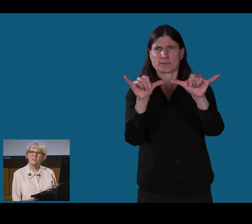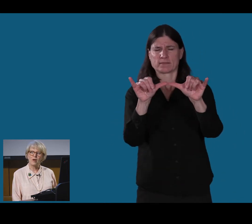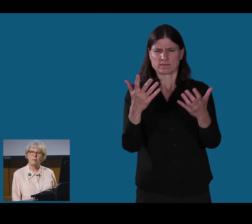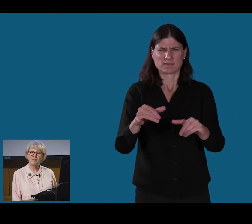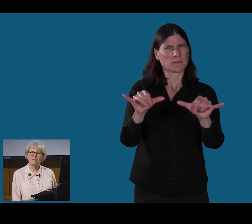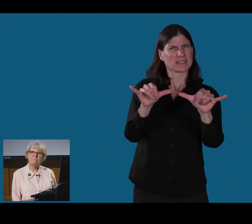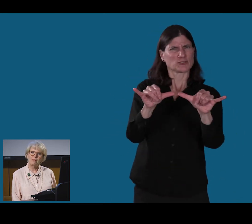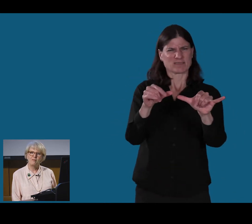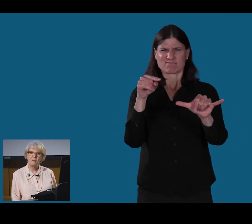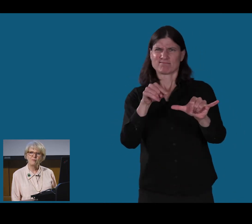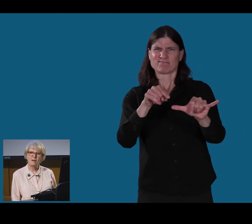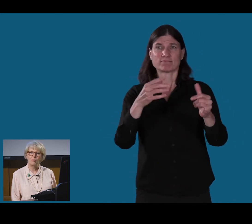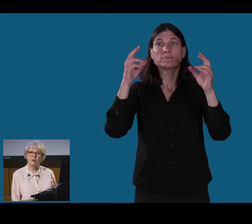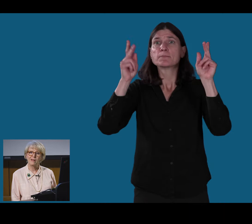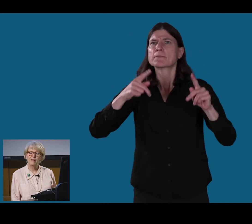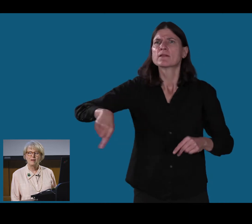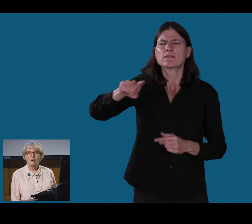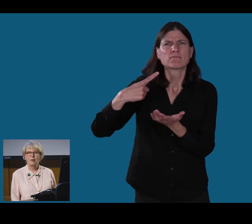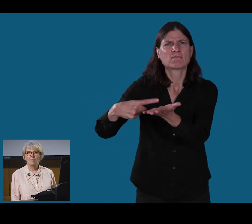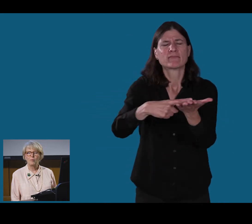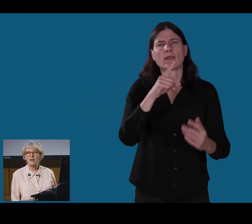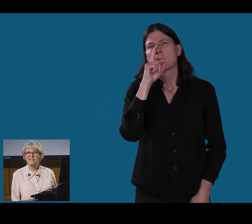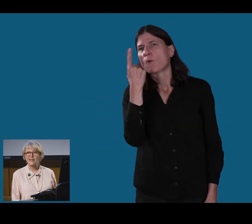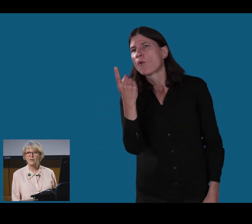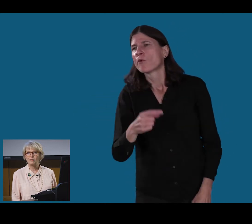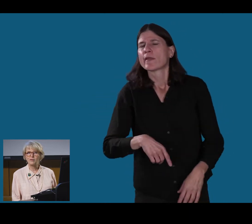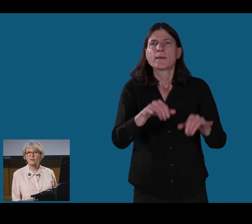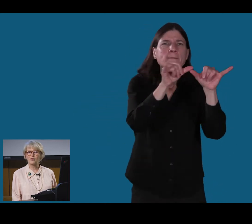Measurement is a topic that a lot of people find boring, but what I say to researchers